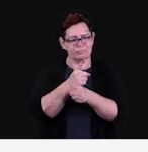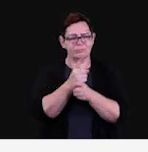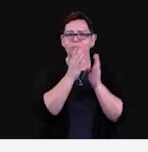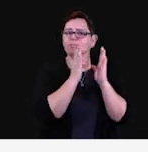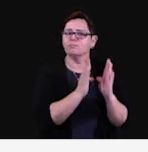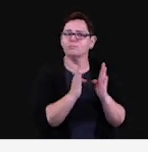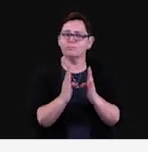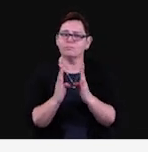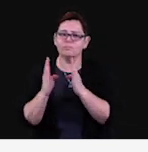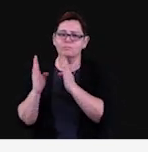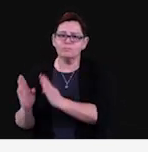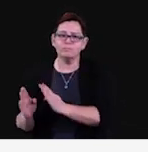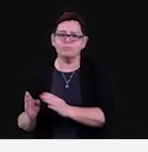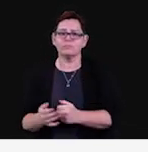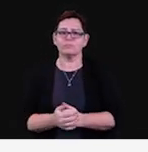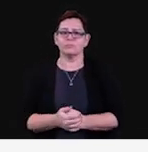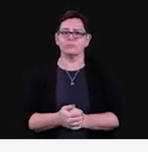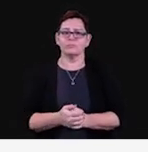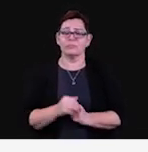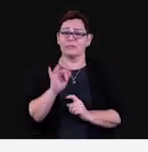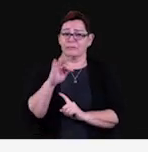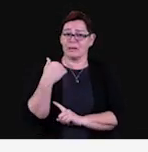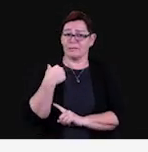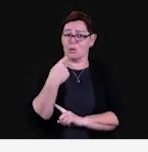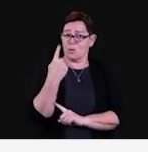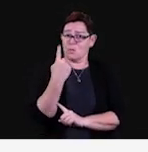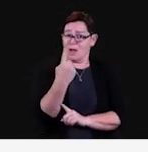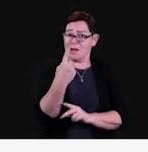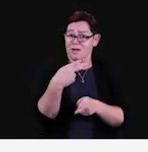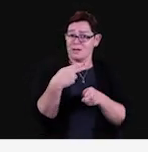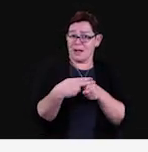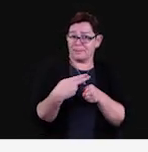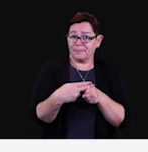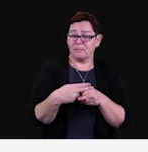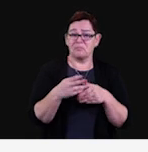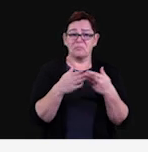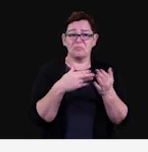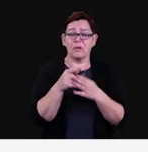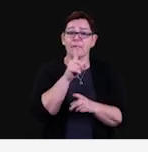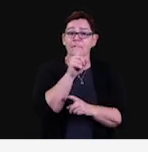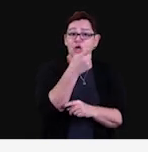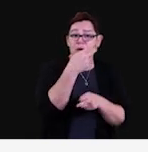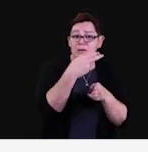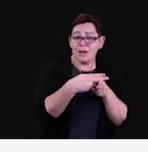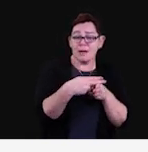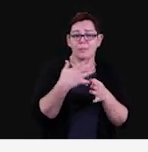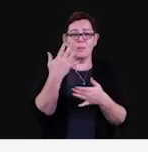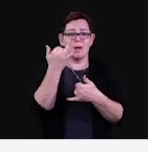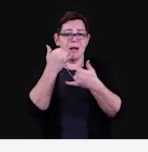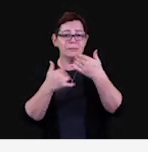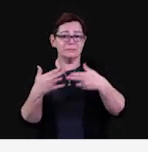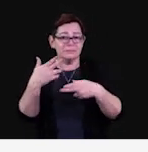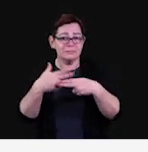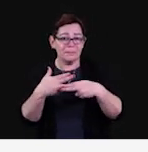If you only have one name, whether it is a first name or a last name, you should enter it as a last name.